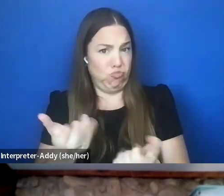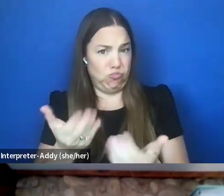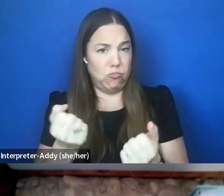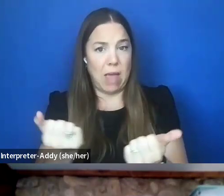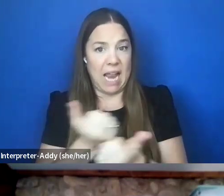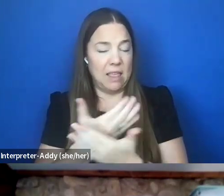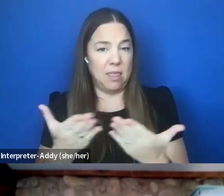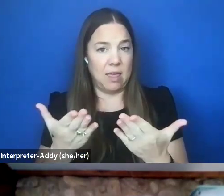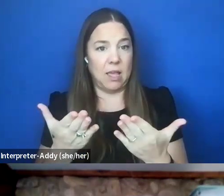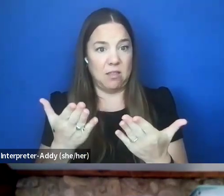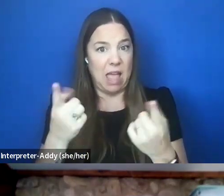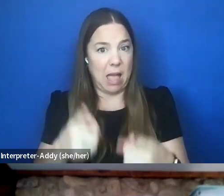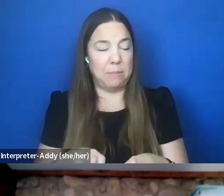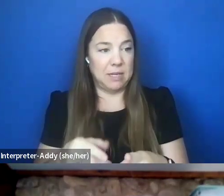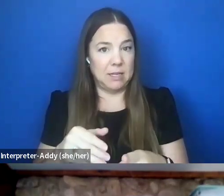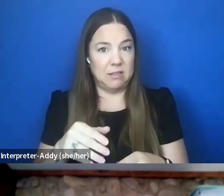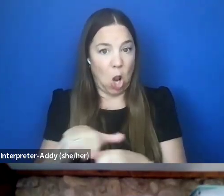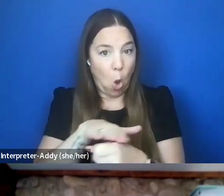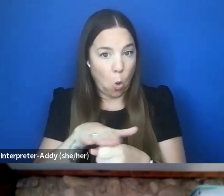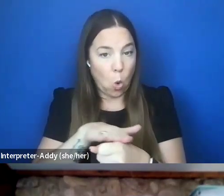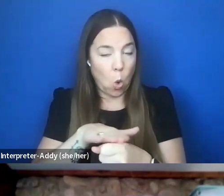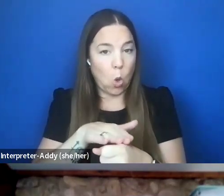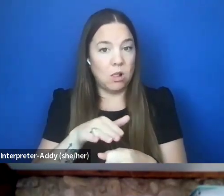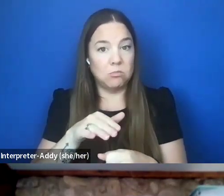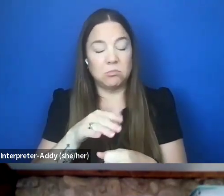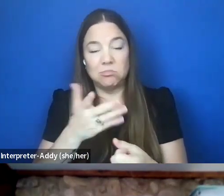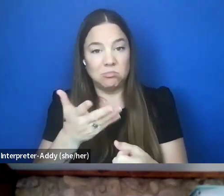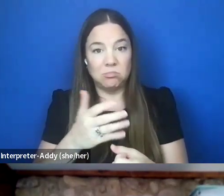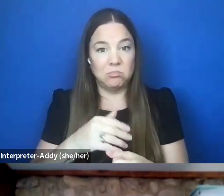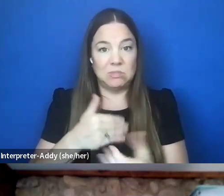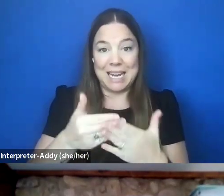Don Dew: is going on Don Dew: locally or nationally, that you know about that. You want to talk about.